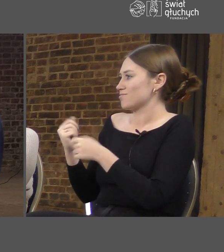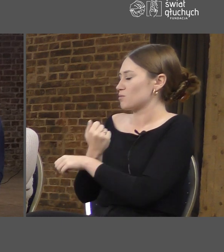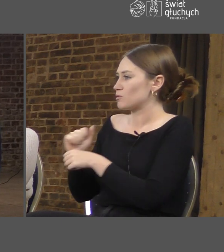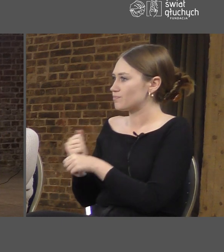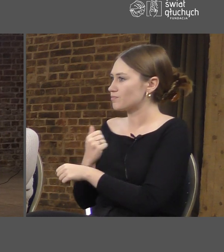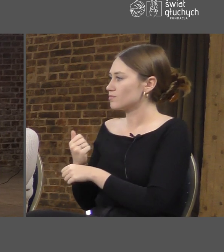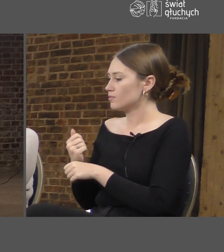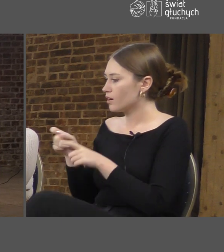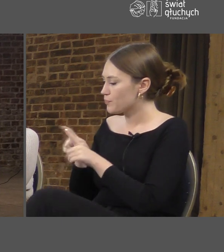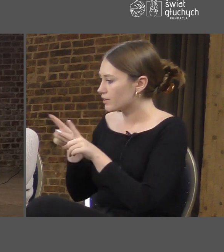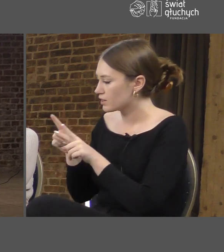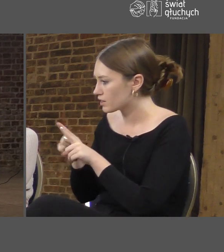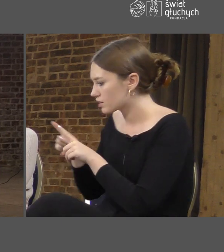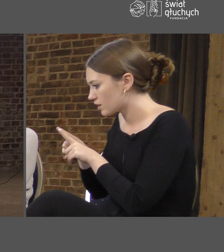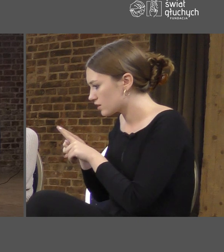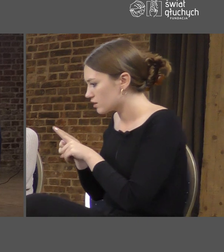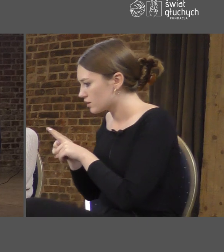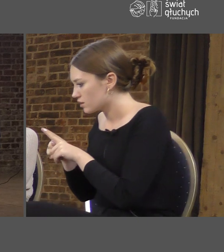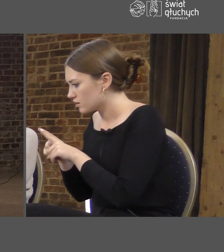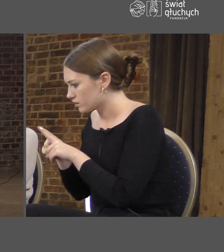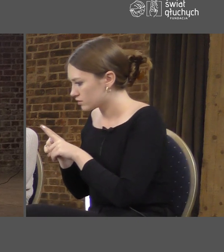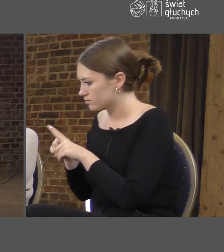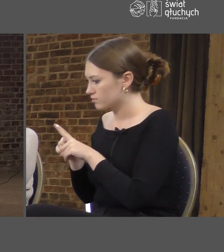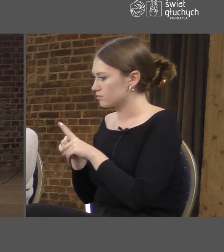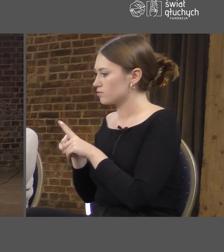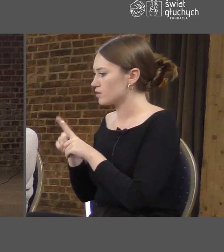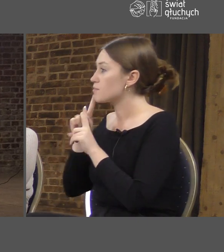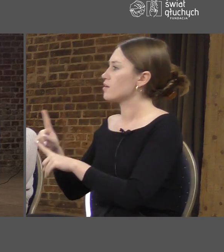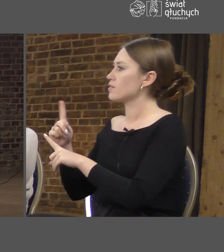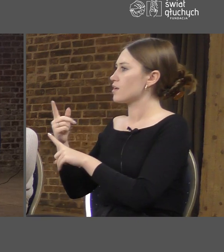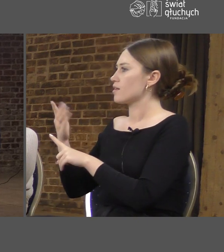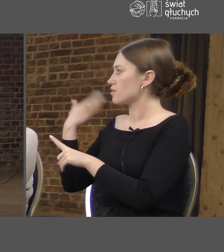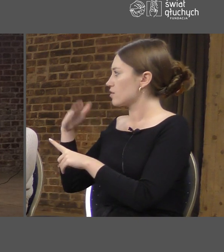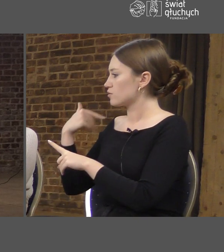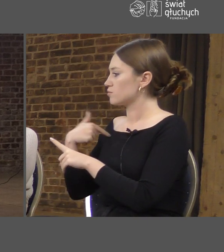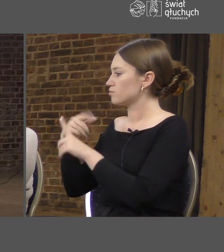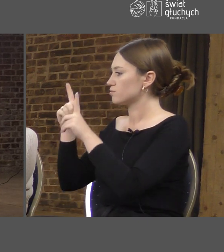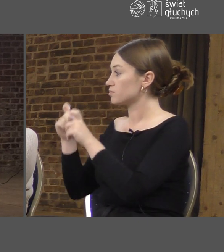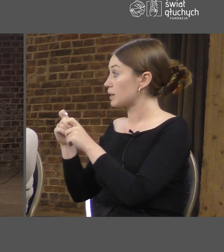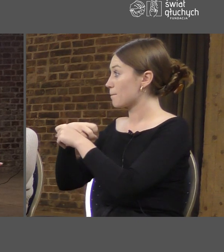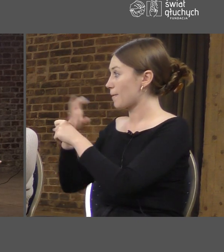[Karolina]: Still such I noticed a perspective, because by the time the pandemic, it was known - worse (bad),